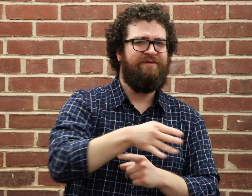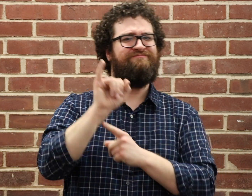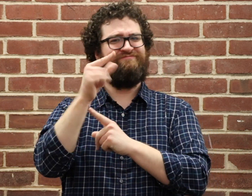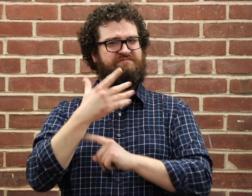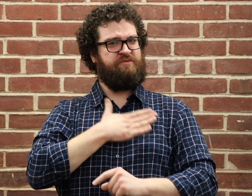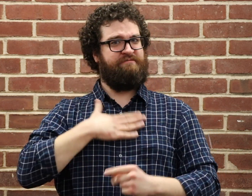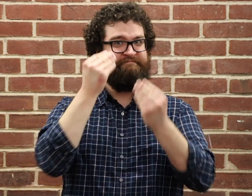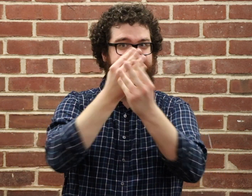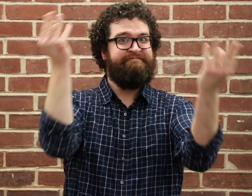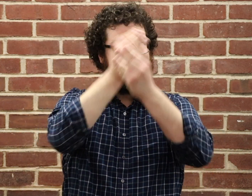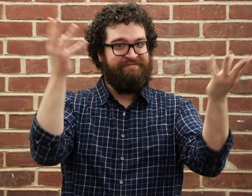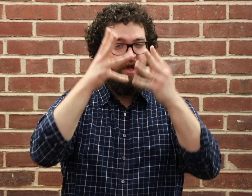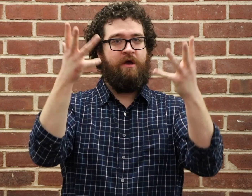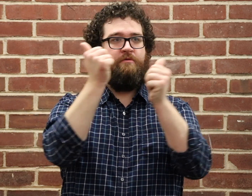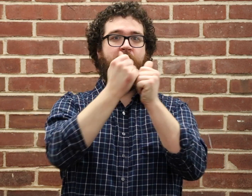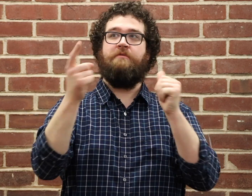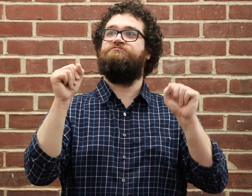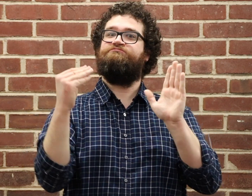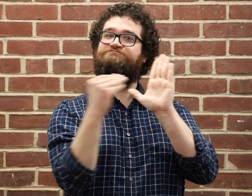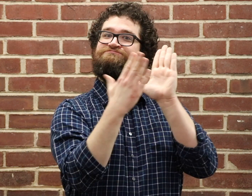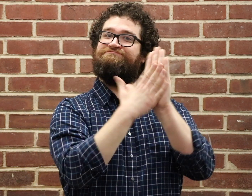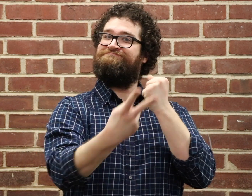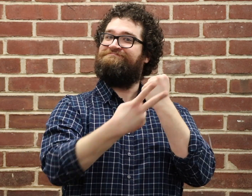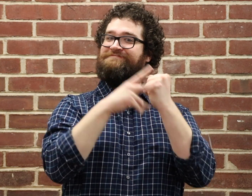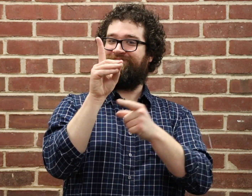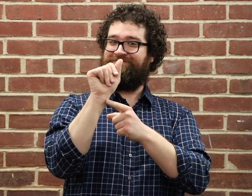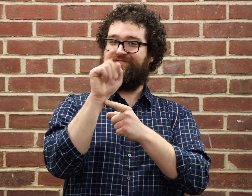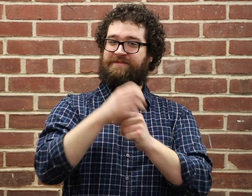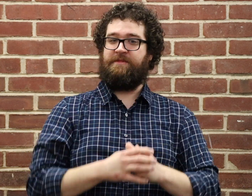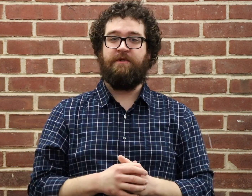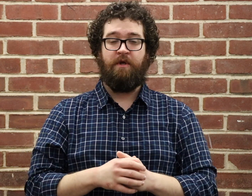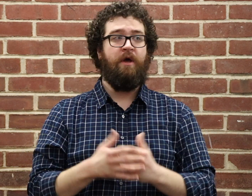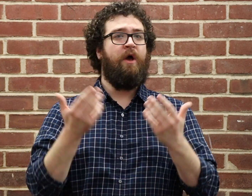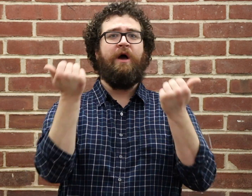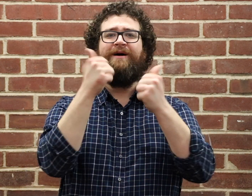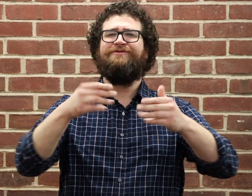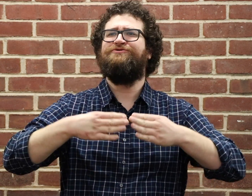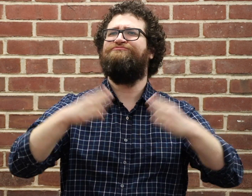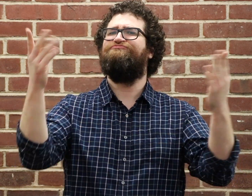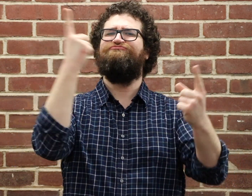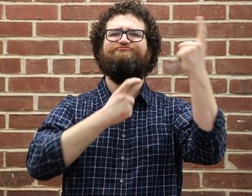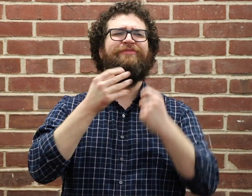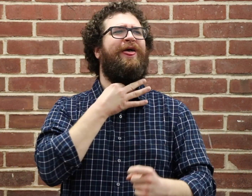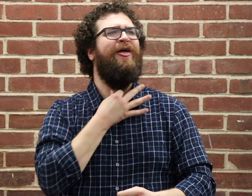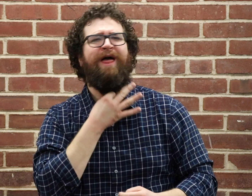and social media. If you have any questions about the show or anything